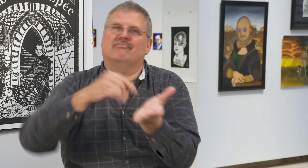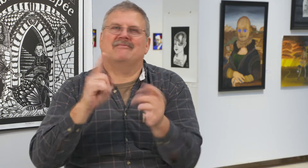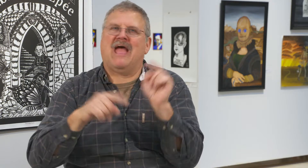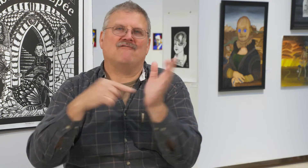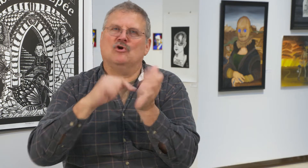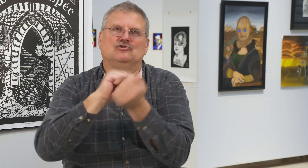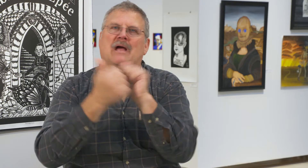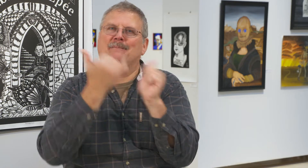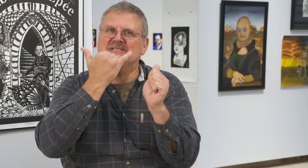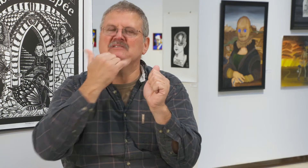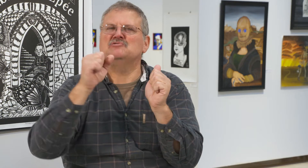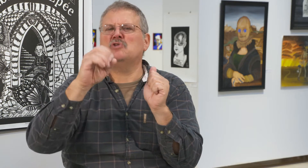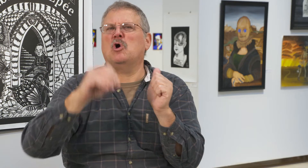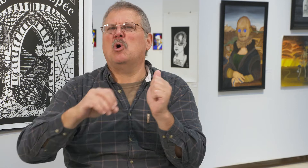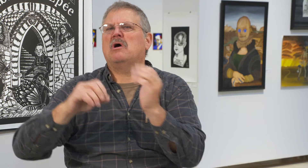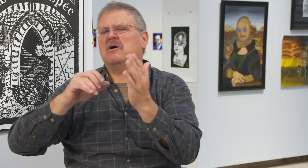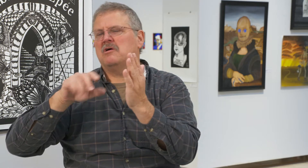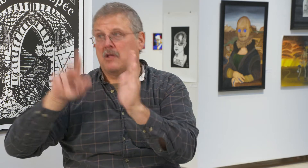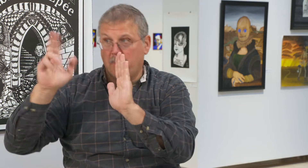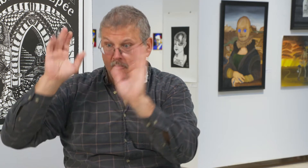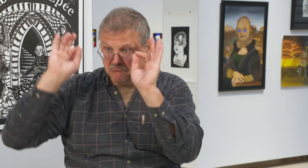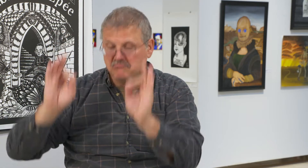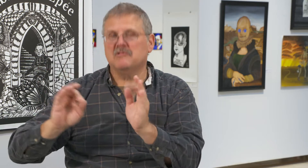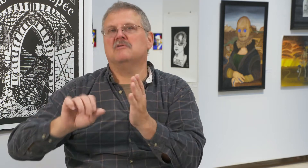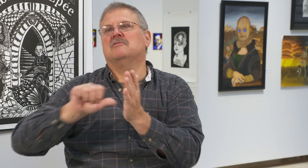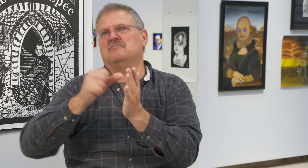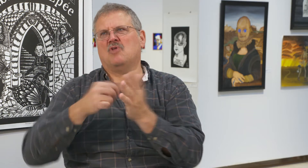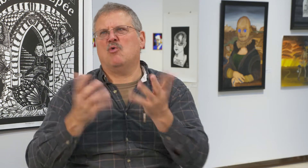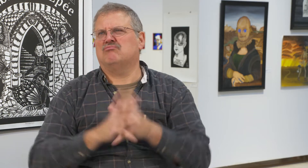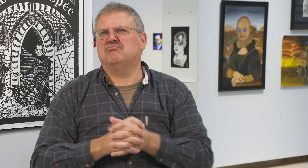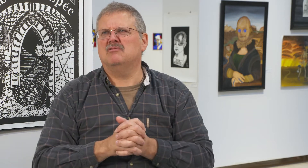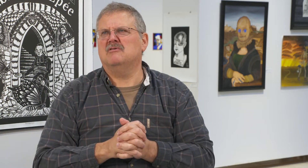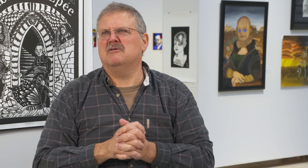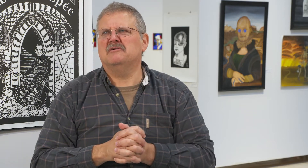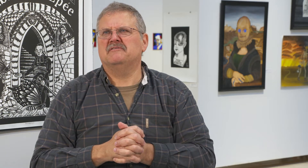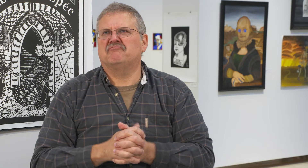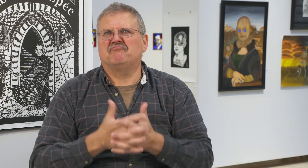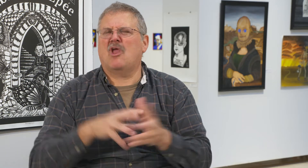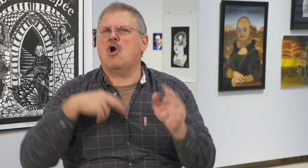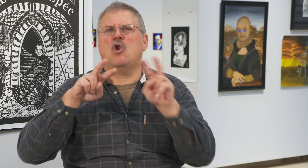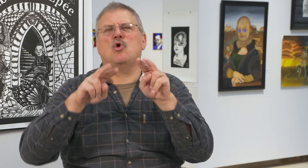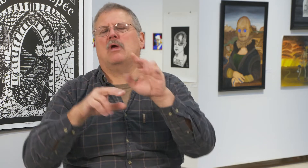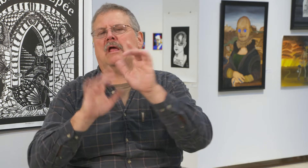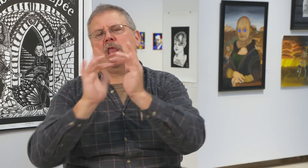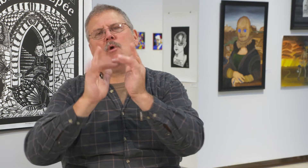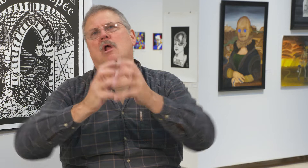you can't fix any mistakes, so I check it with a mirror to make sure it's right and then carve the block.